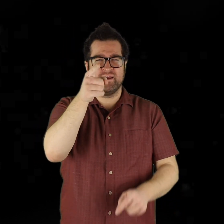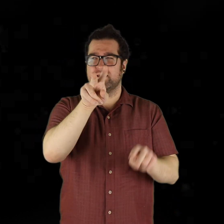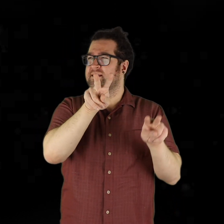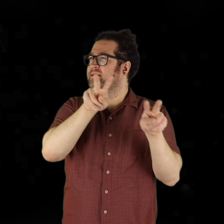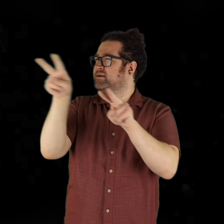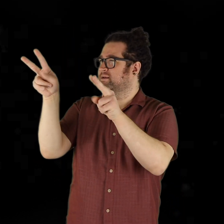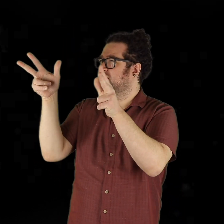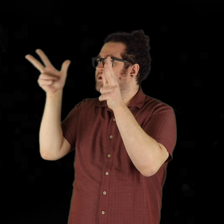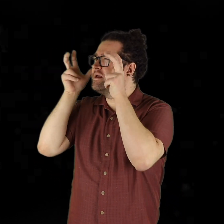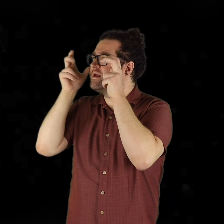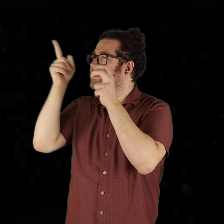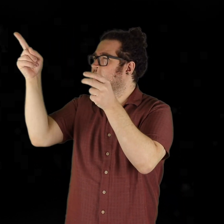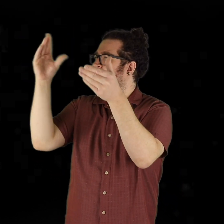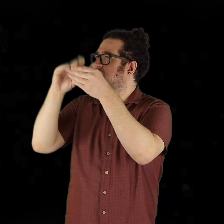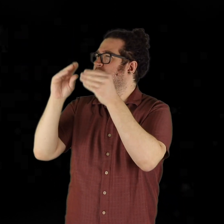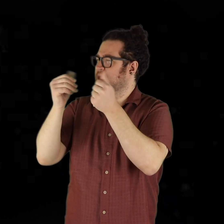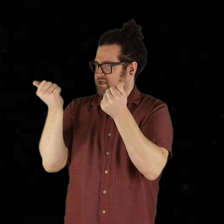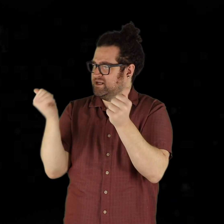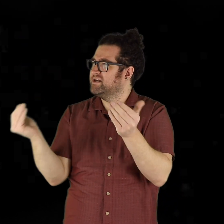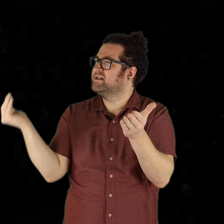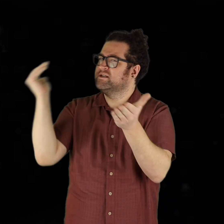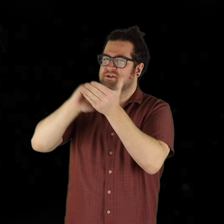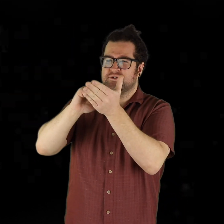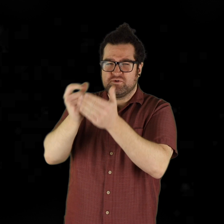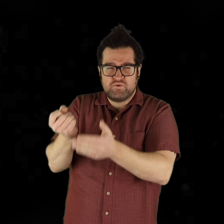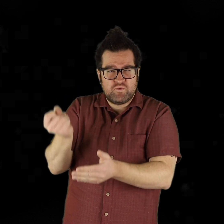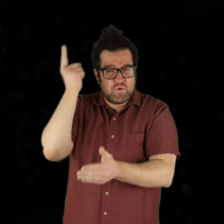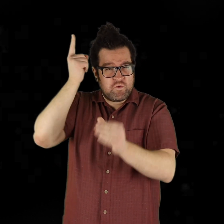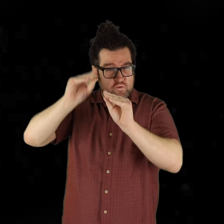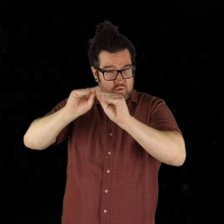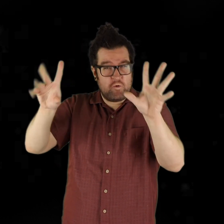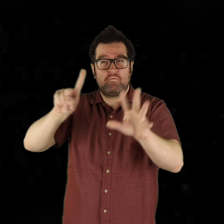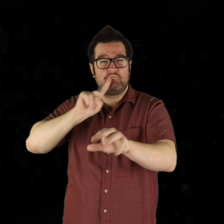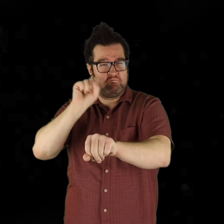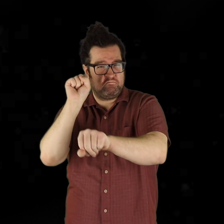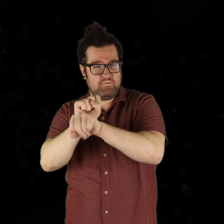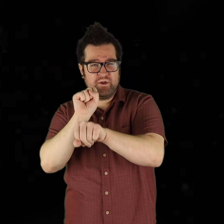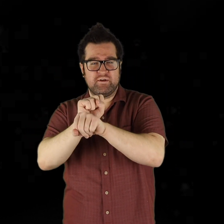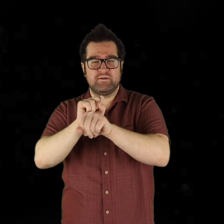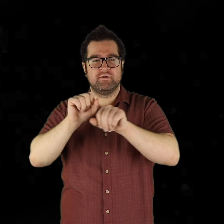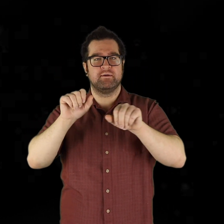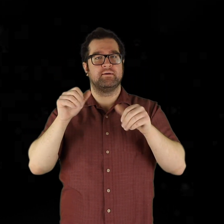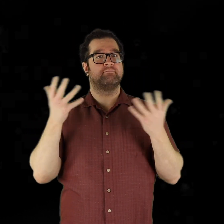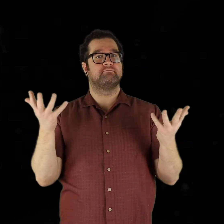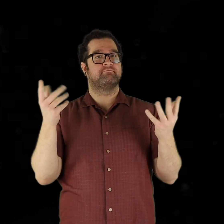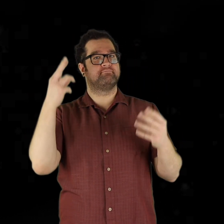When you try to repeat what is said; Just to make sure that you've understood,